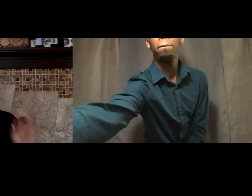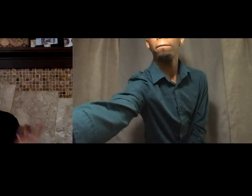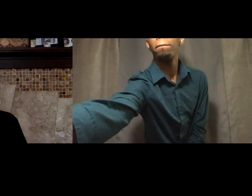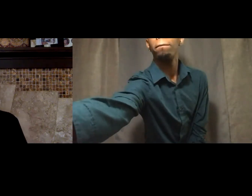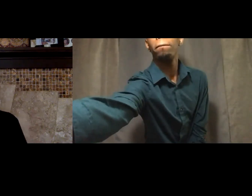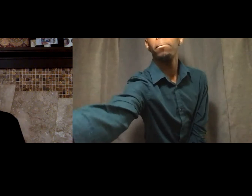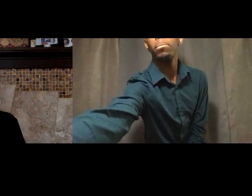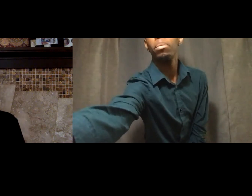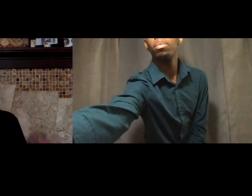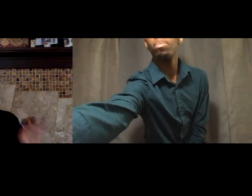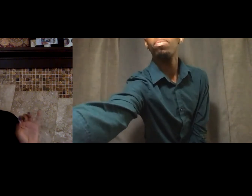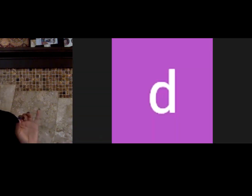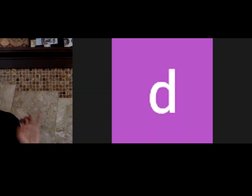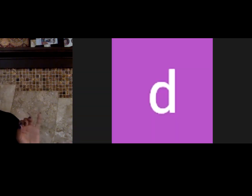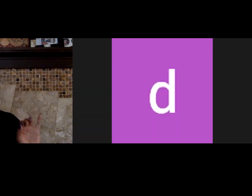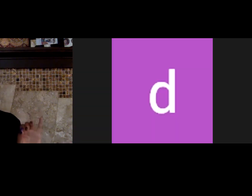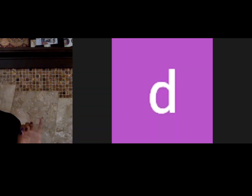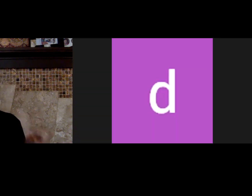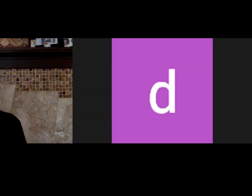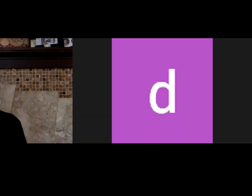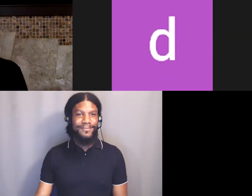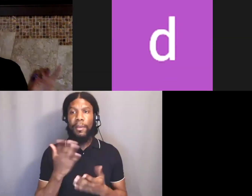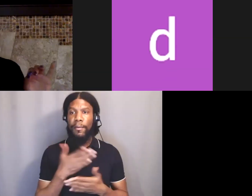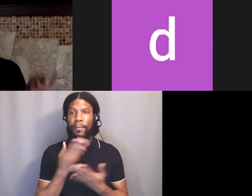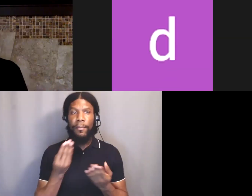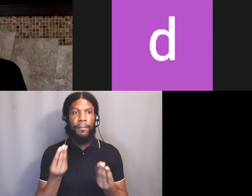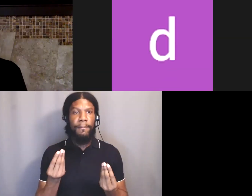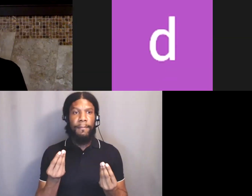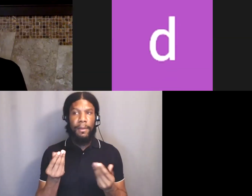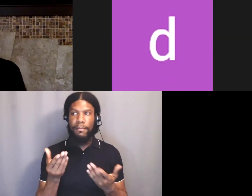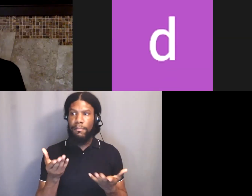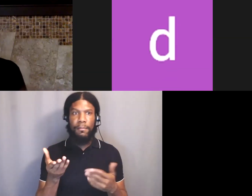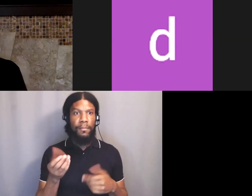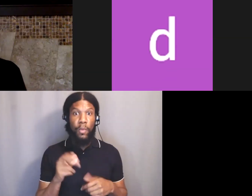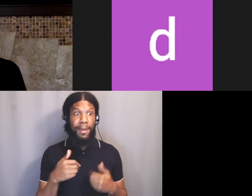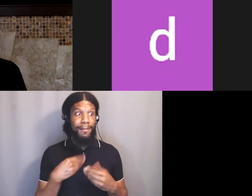Tangibly, how are you helping our people survive pending revolution?